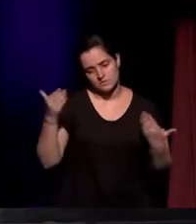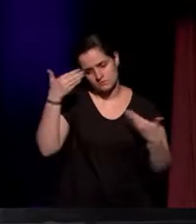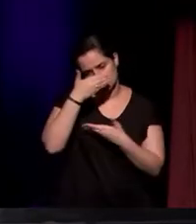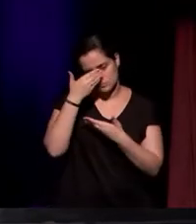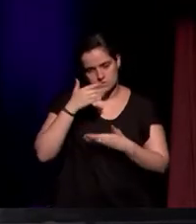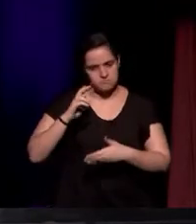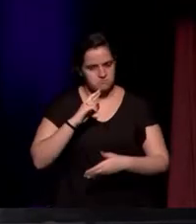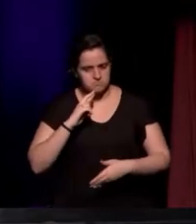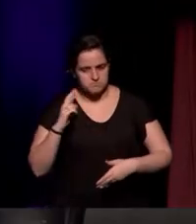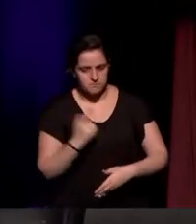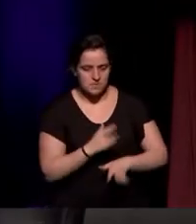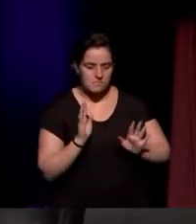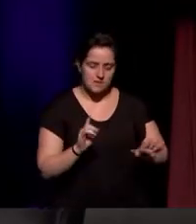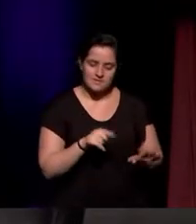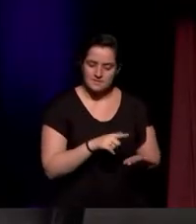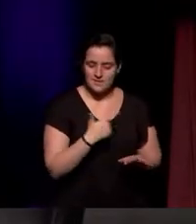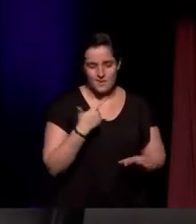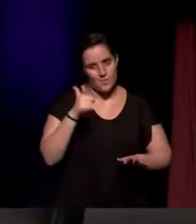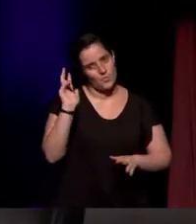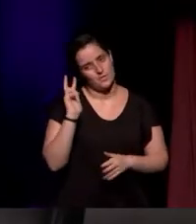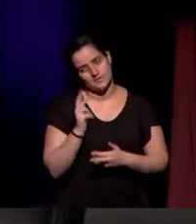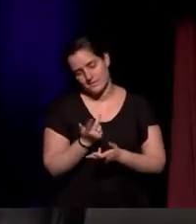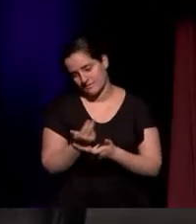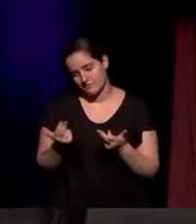but that would be another conversation, which I do not want.